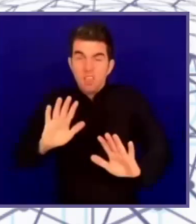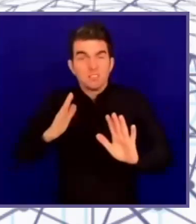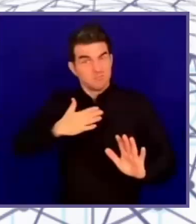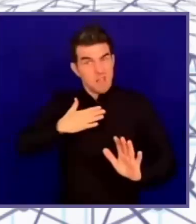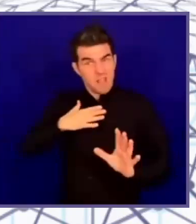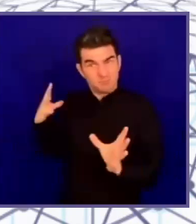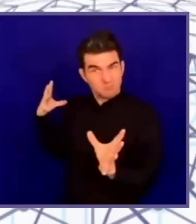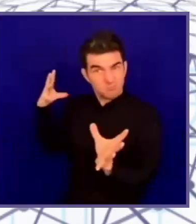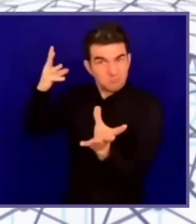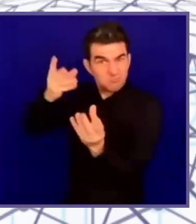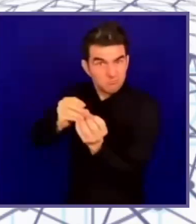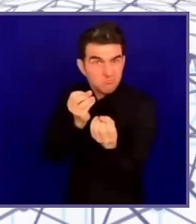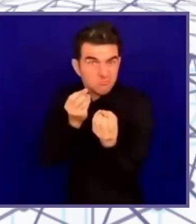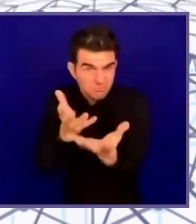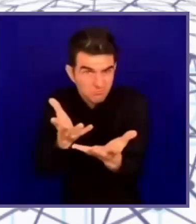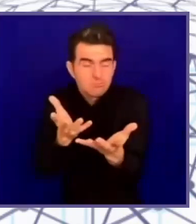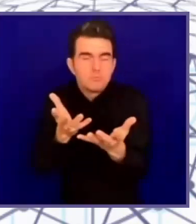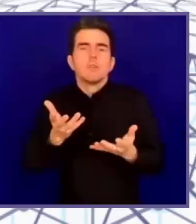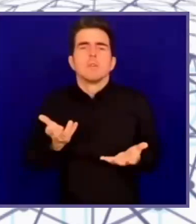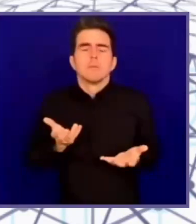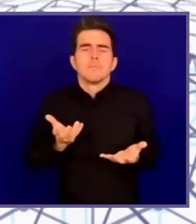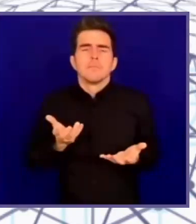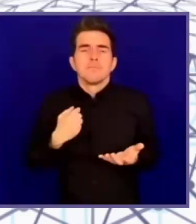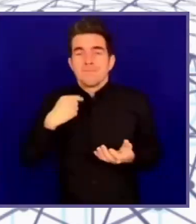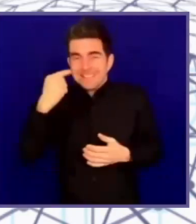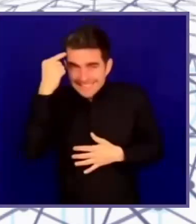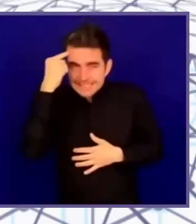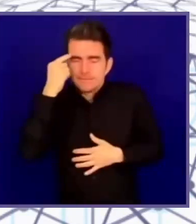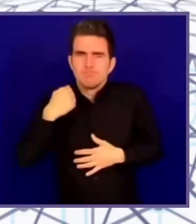I thought was really important. And we've struggled. So one of the call outs I've